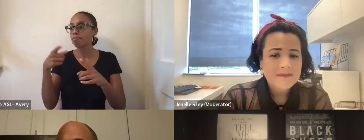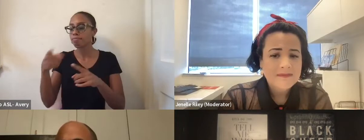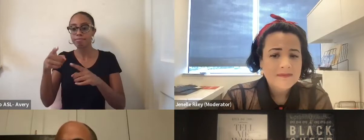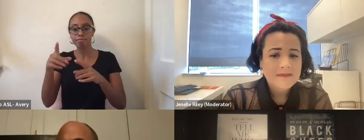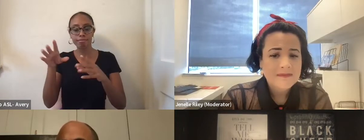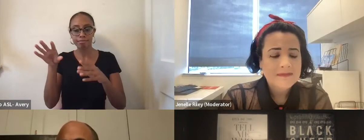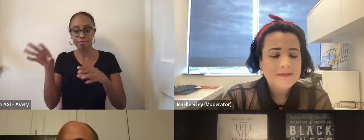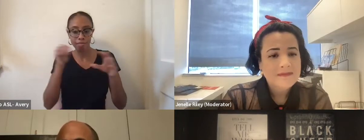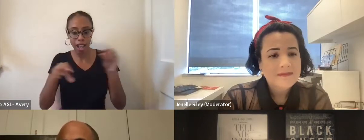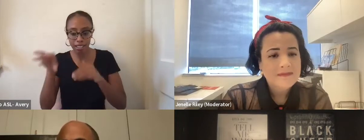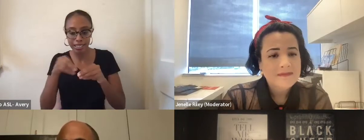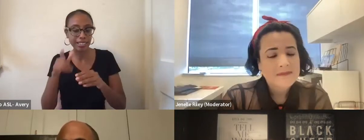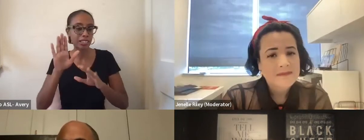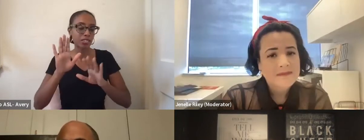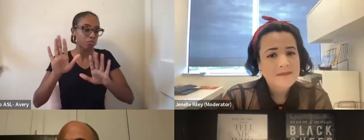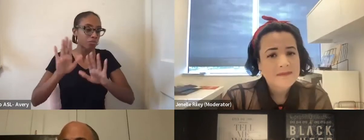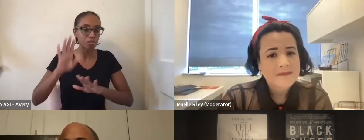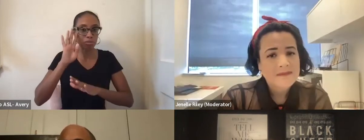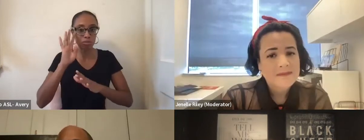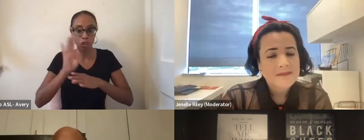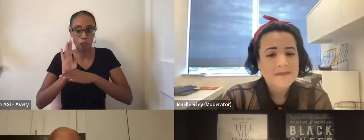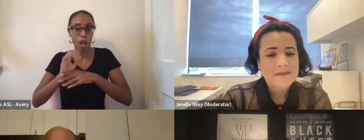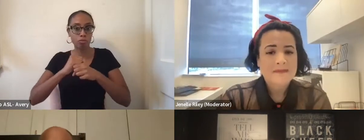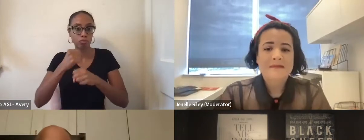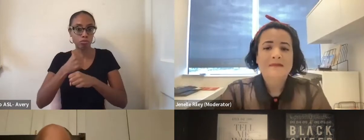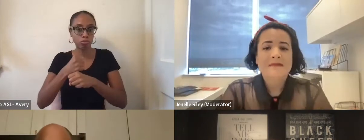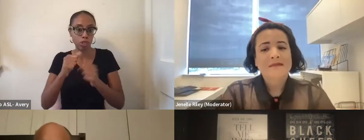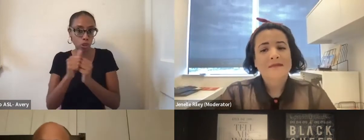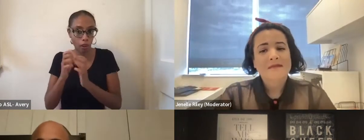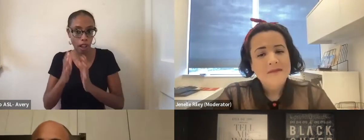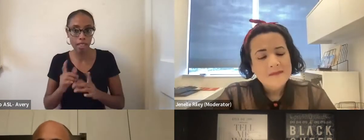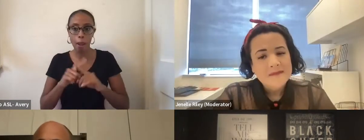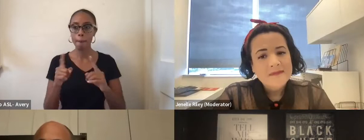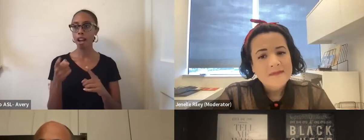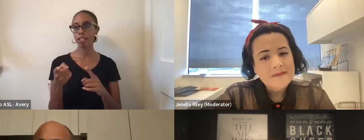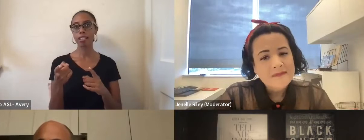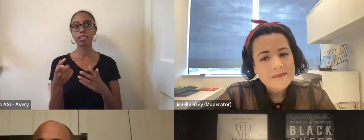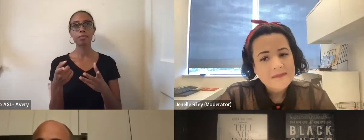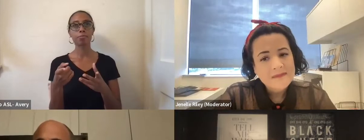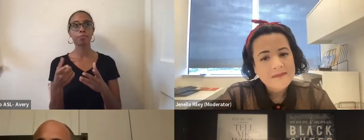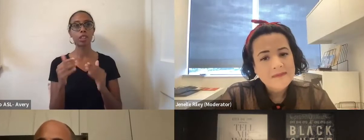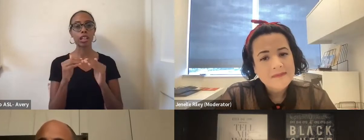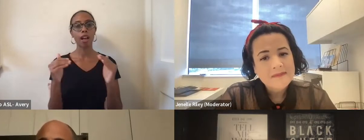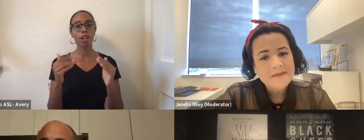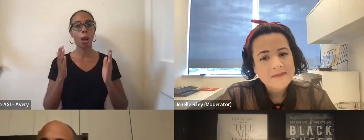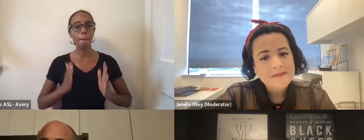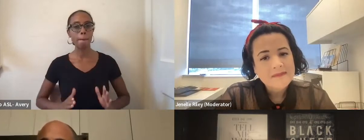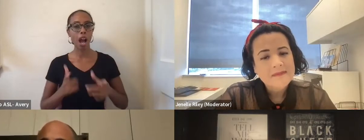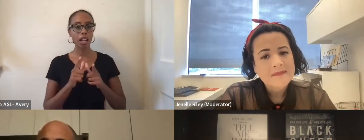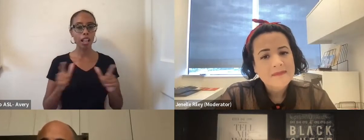kind of subtext or body language. The truth is that this isn't a revelation film.